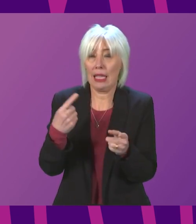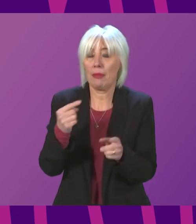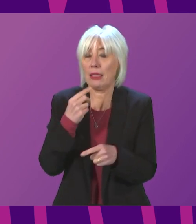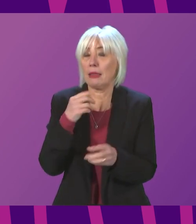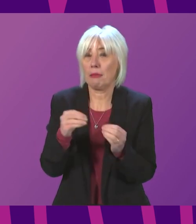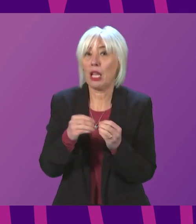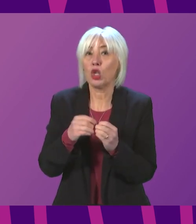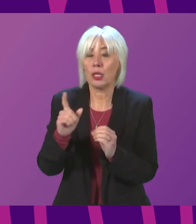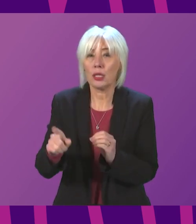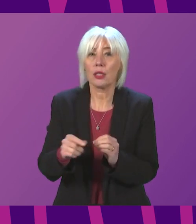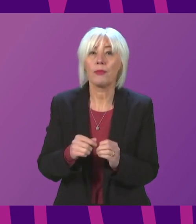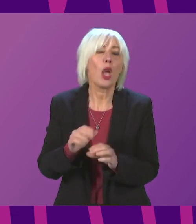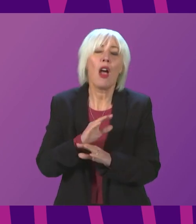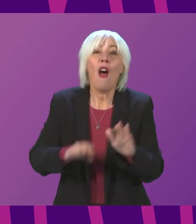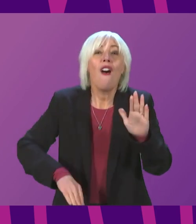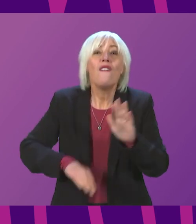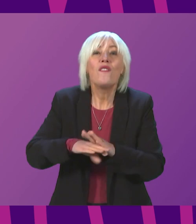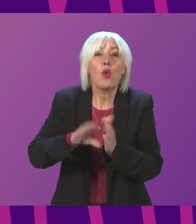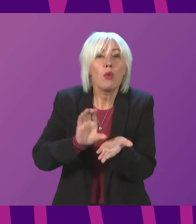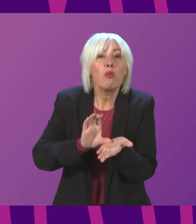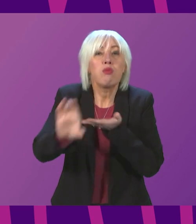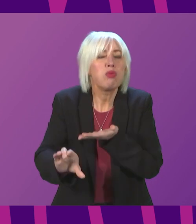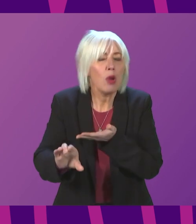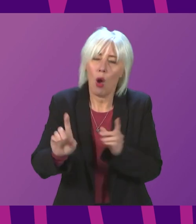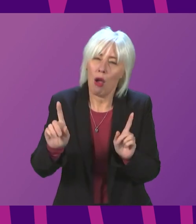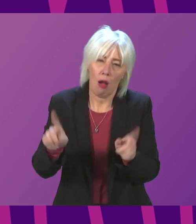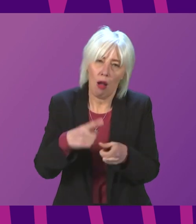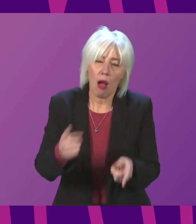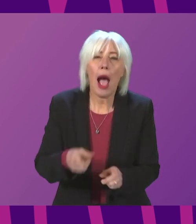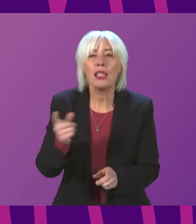not fully compensate such businesses, I hope that it will go some way to easing the pressure